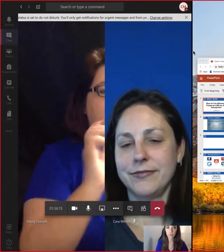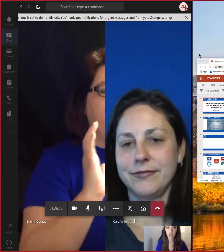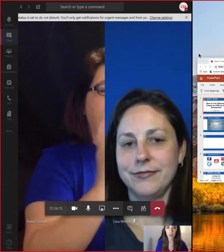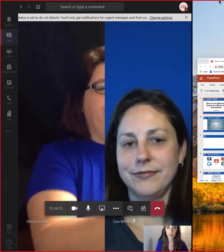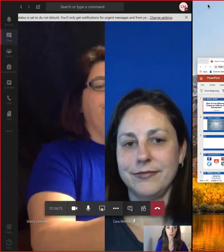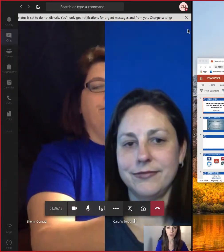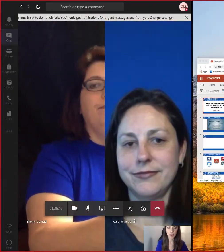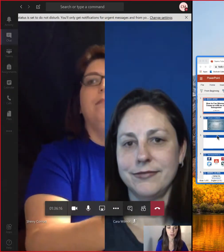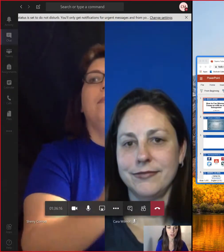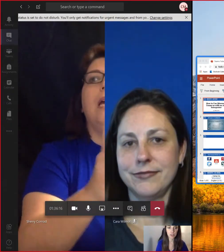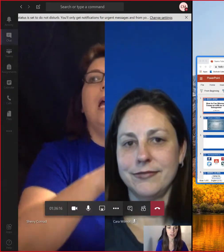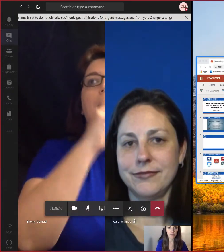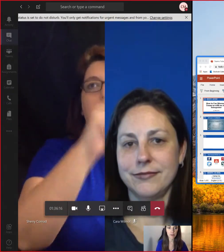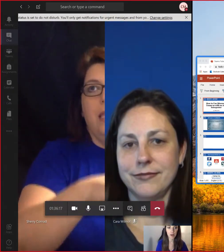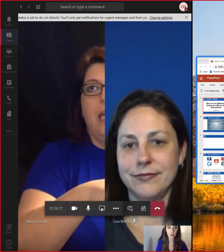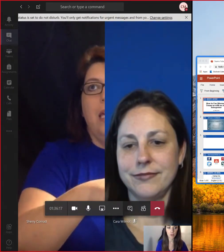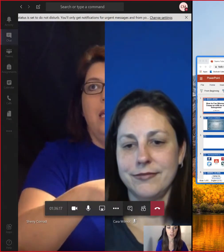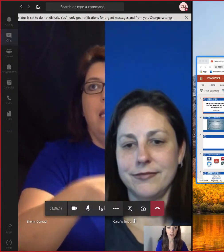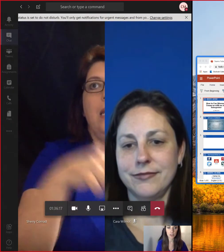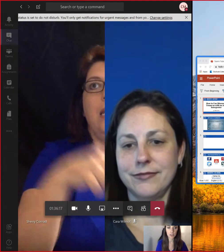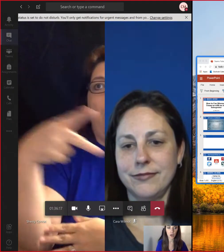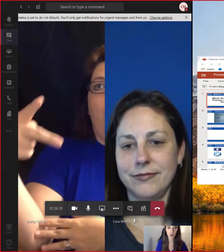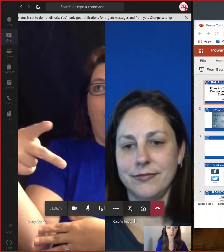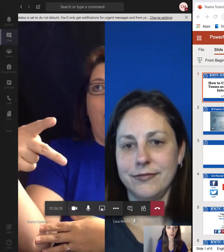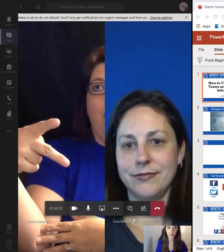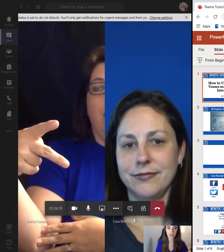And, I'm going to put my PowerPoint on the right.